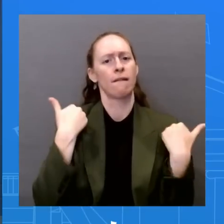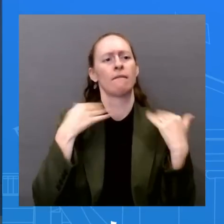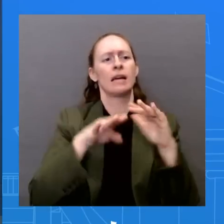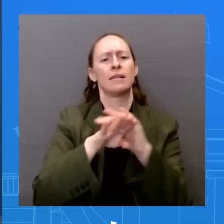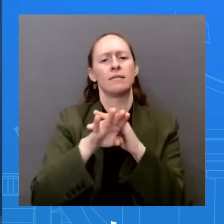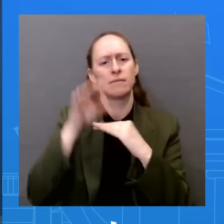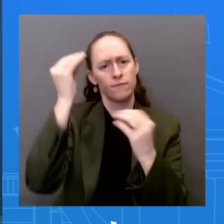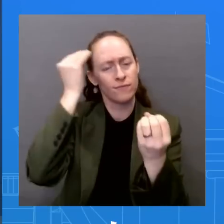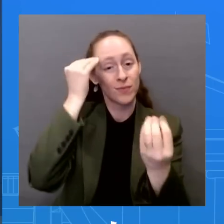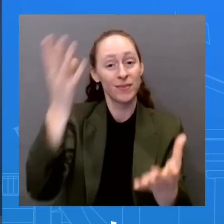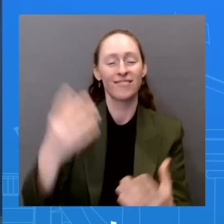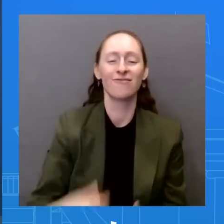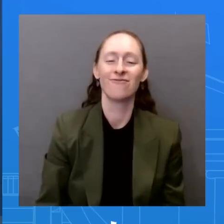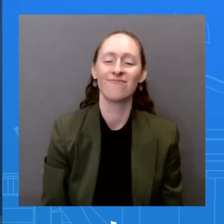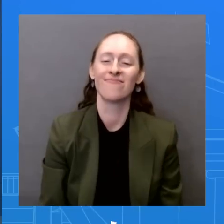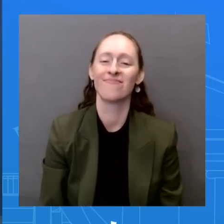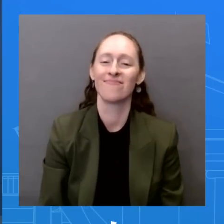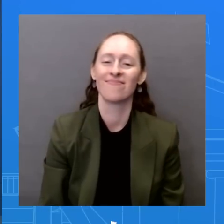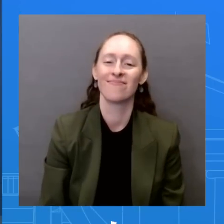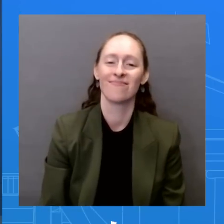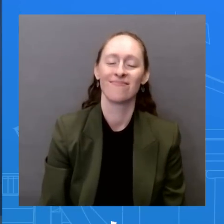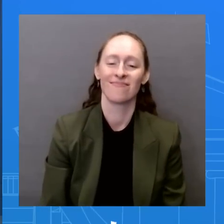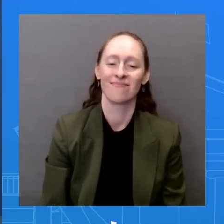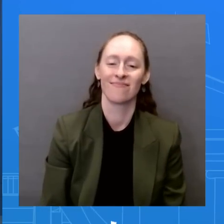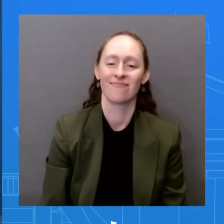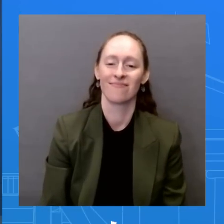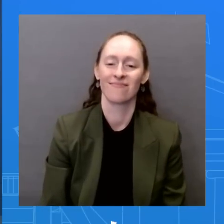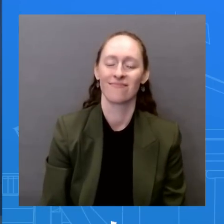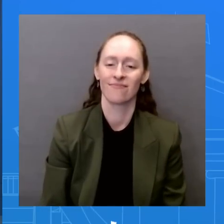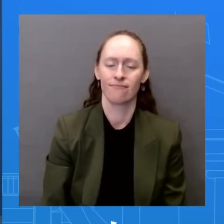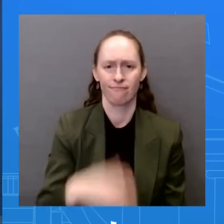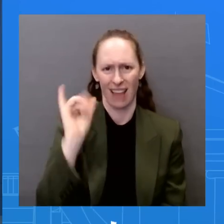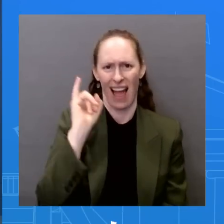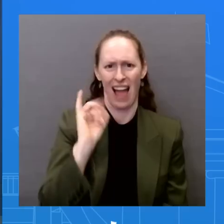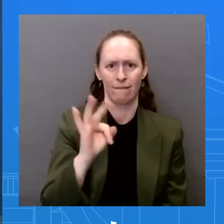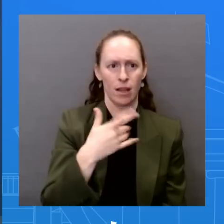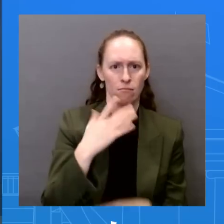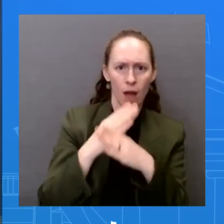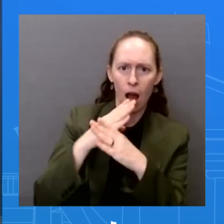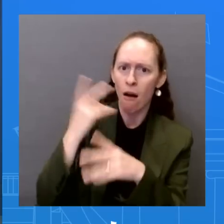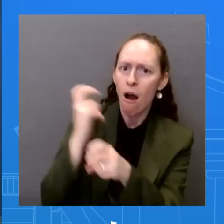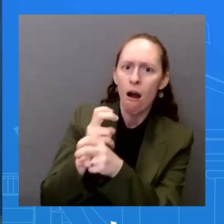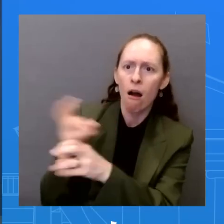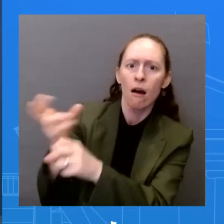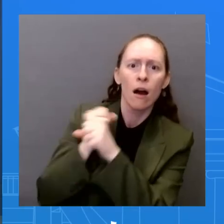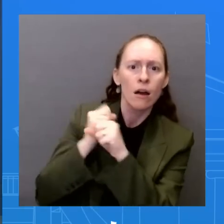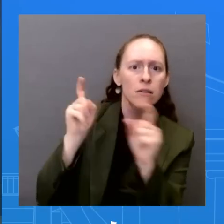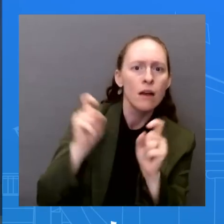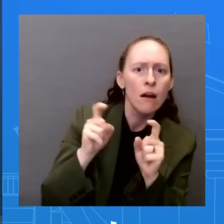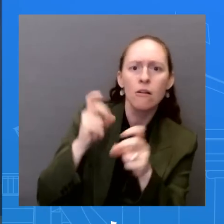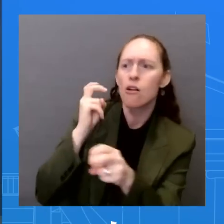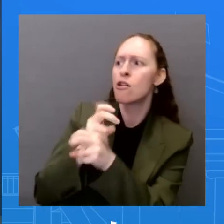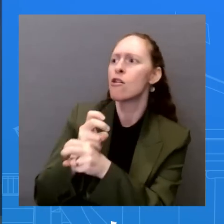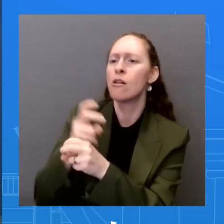in accessing testing, treatments, and vaccinations. So that's why our approach centered on increasing vaccine access,